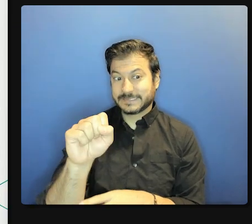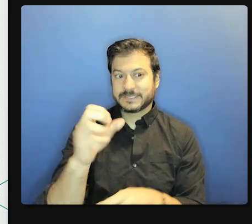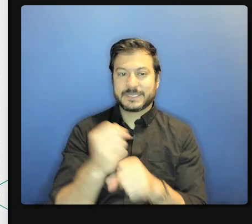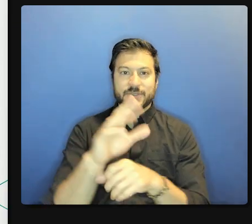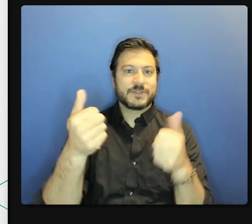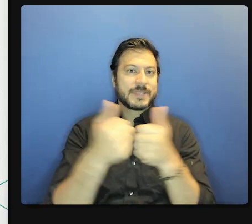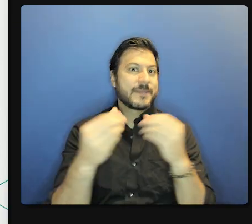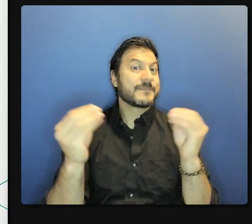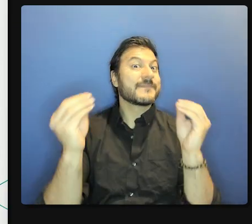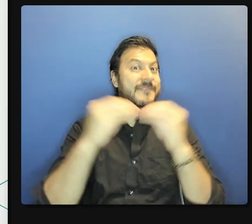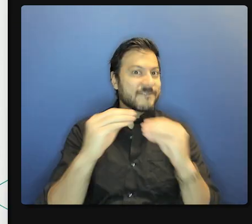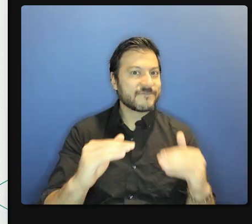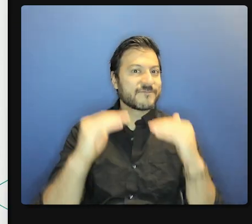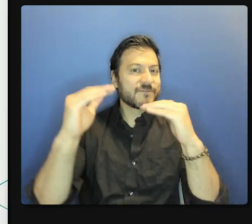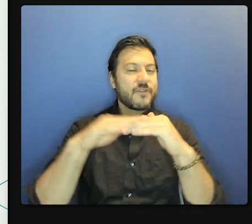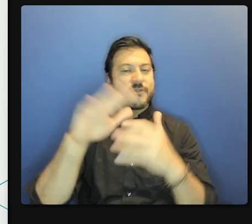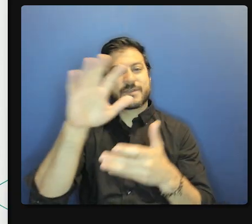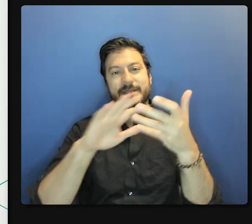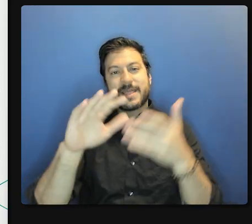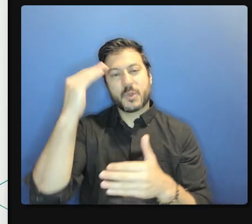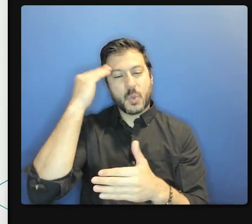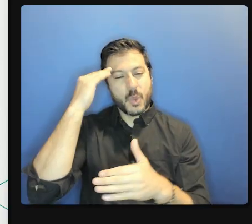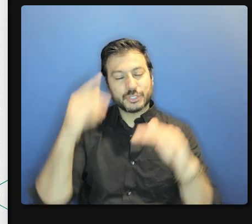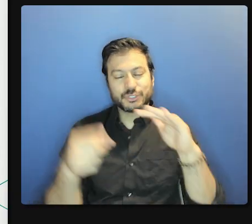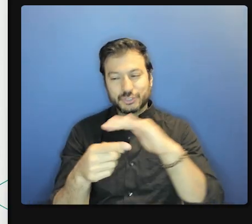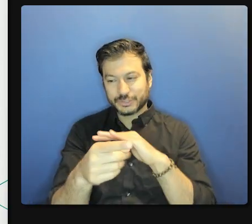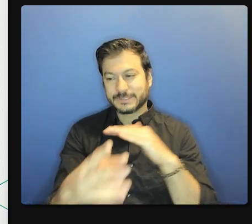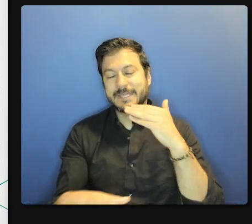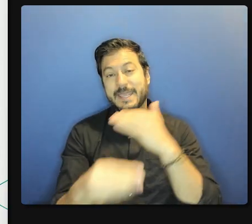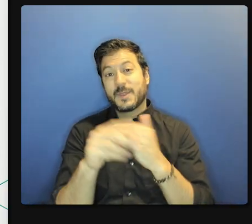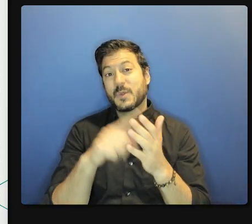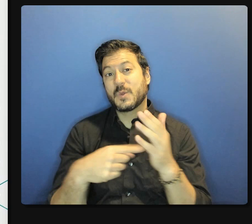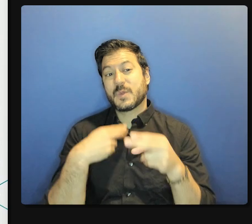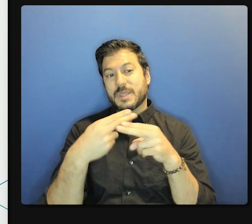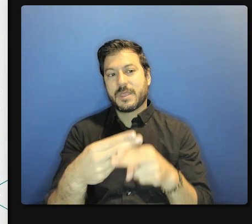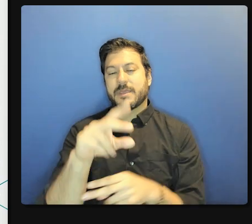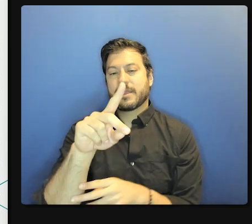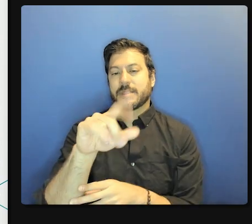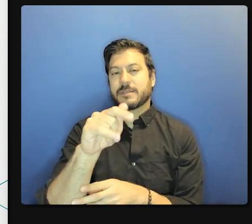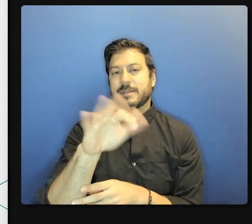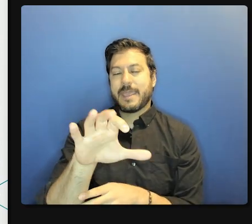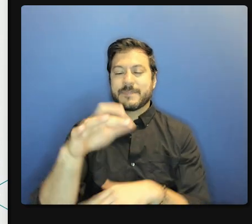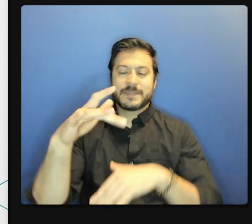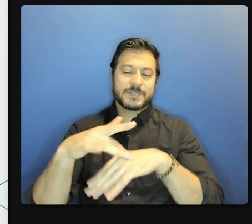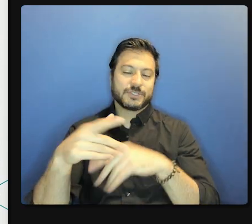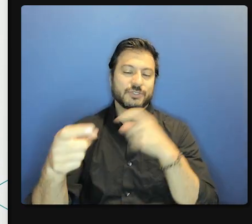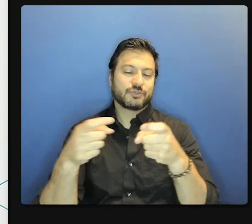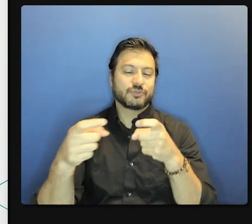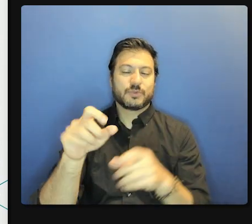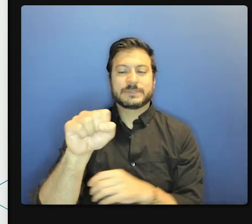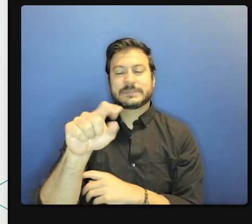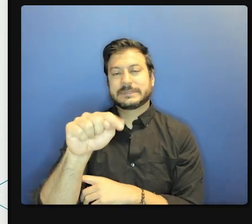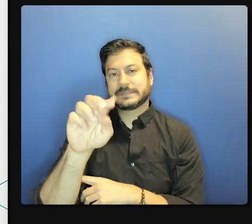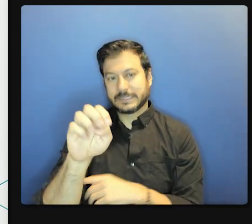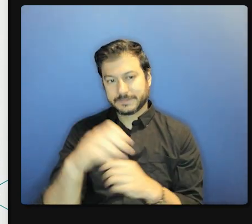you can take your game even further on your collaborative journey by adding what we call Dynamic Touch Control State.